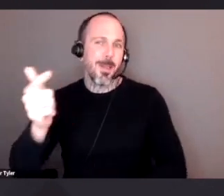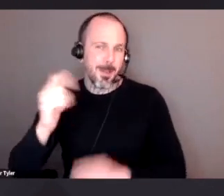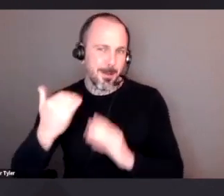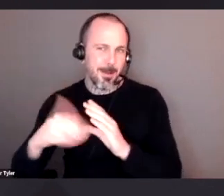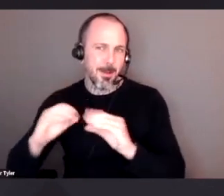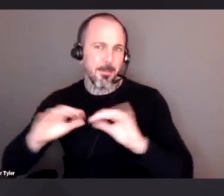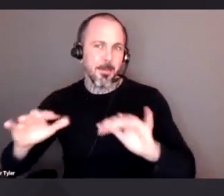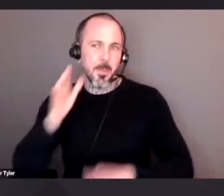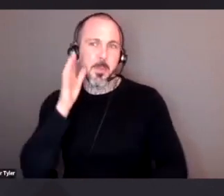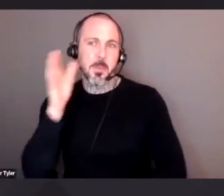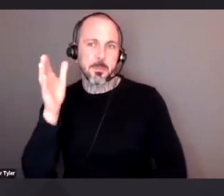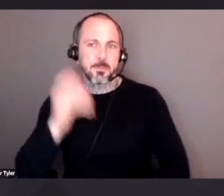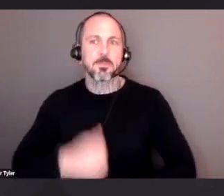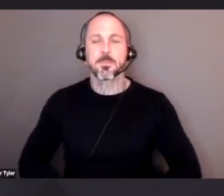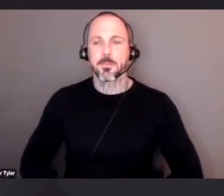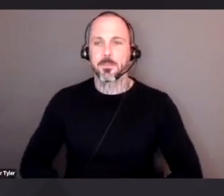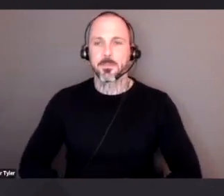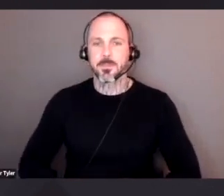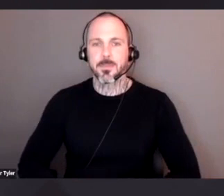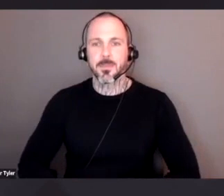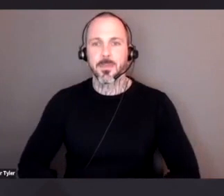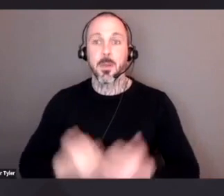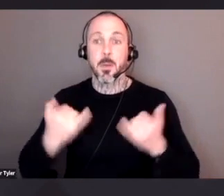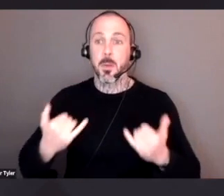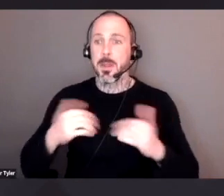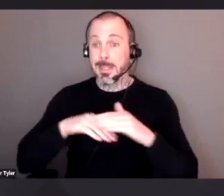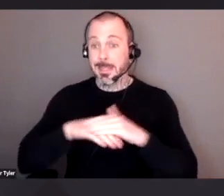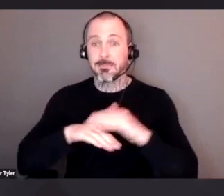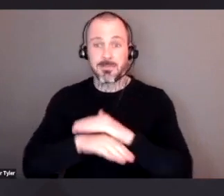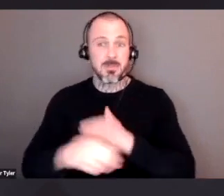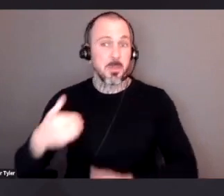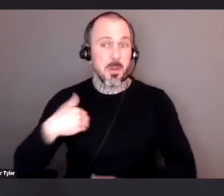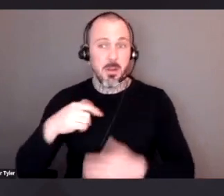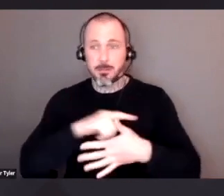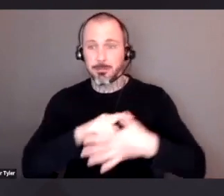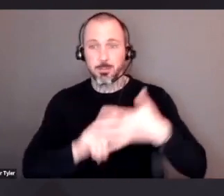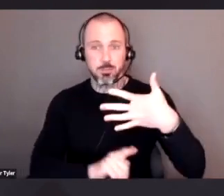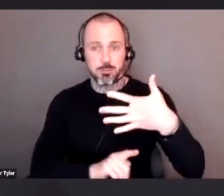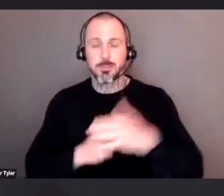Closed captioning is available in English and automated French. A thank you to Sylvia